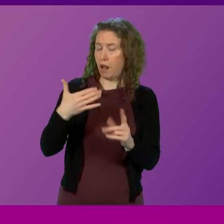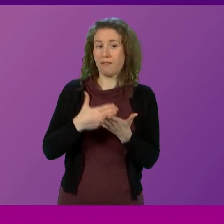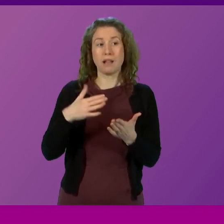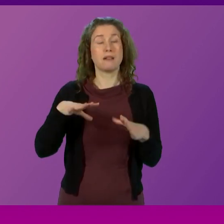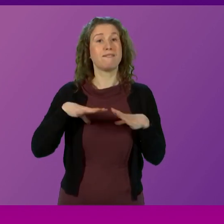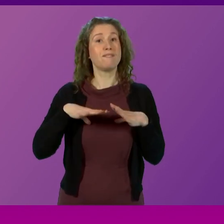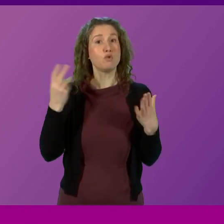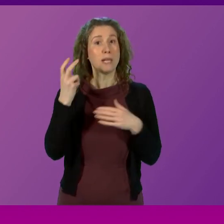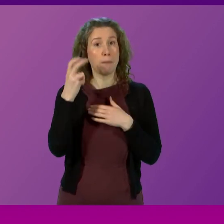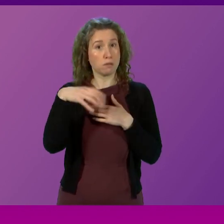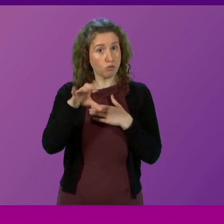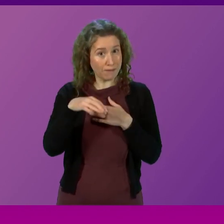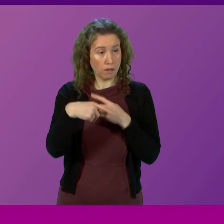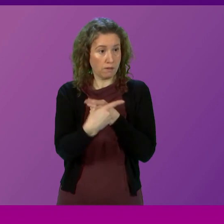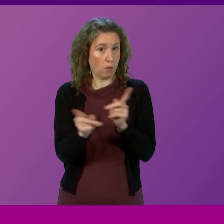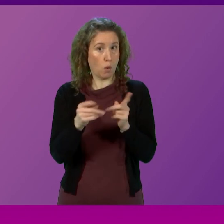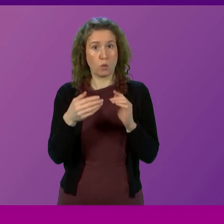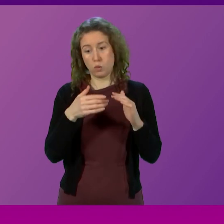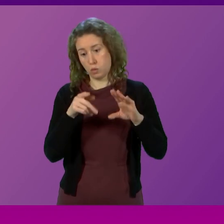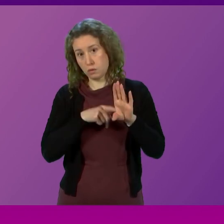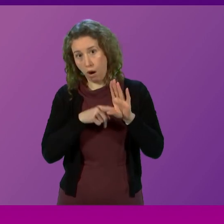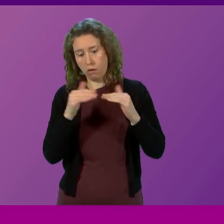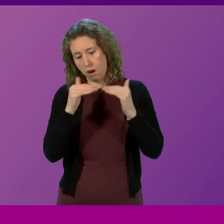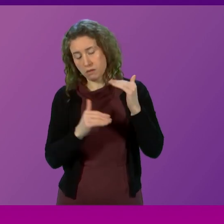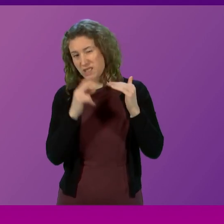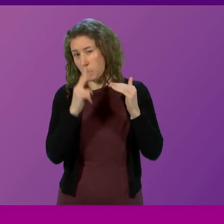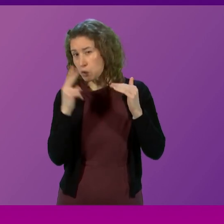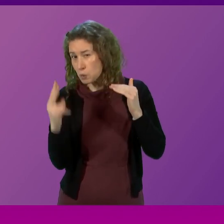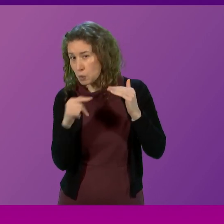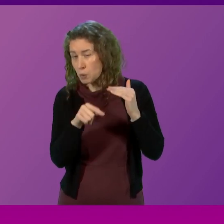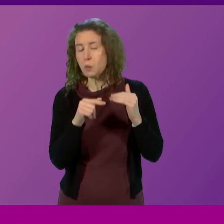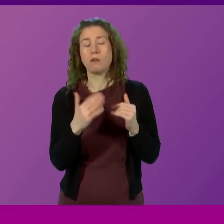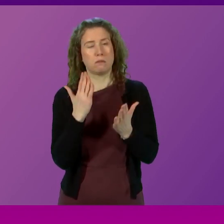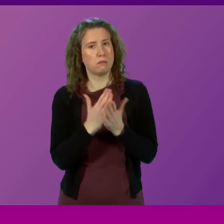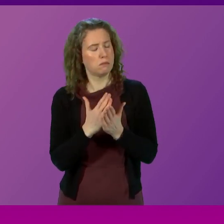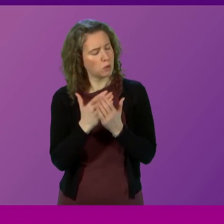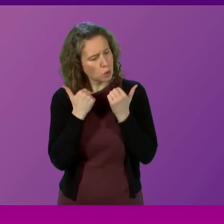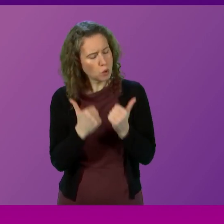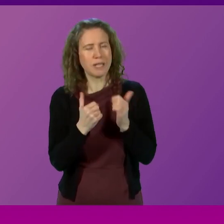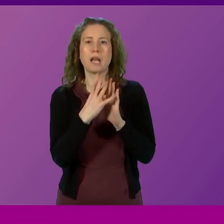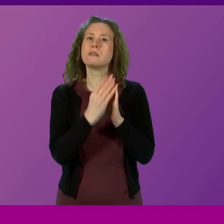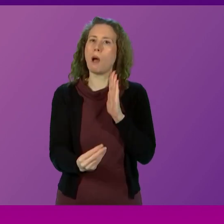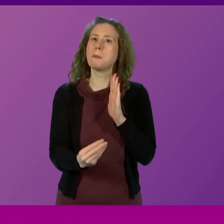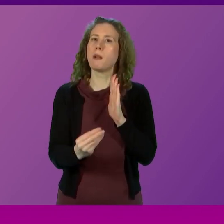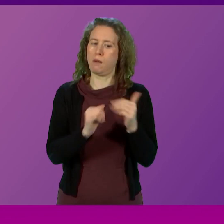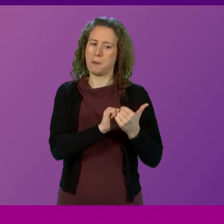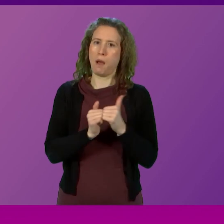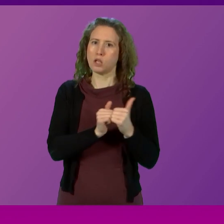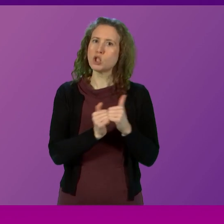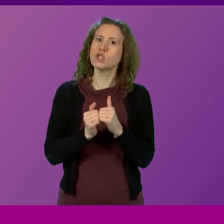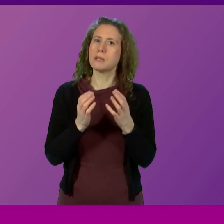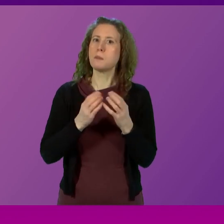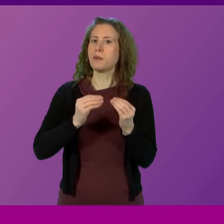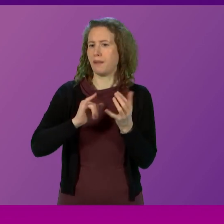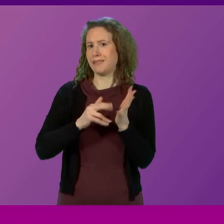travel for under-22s is a great example of the partnership in government between the Scottish